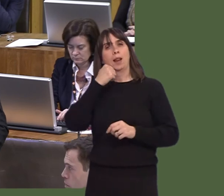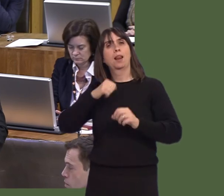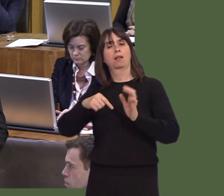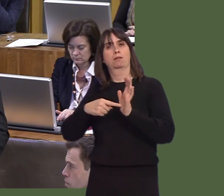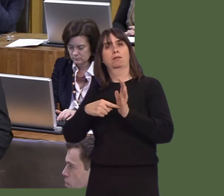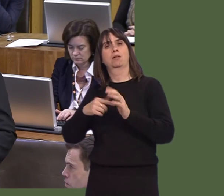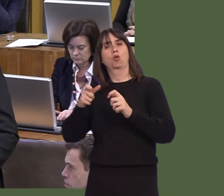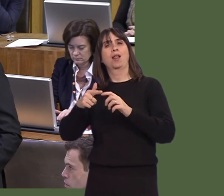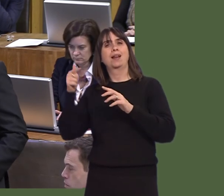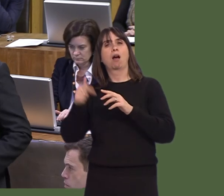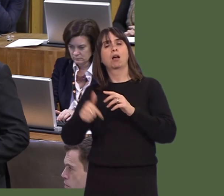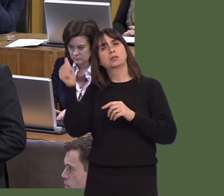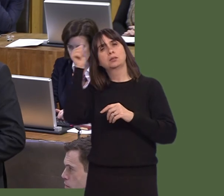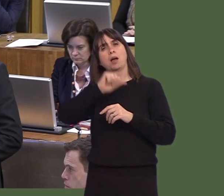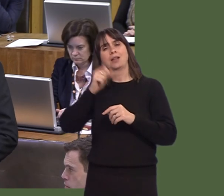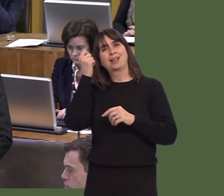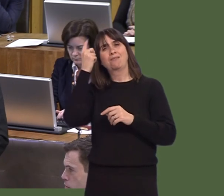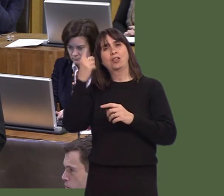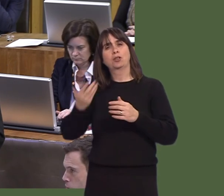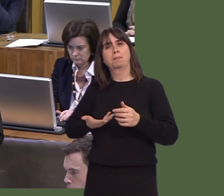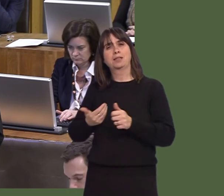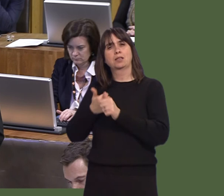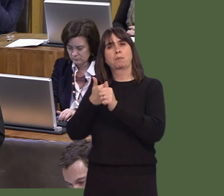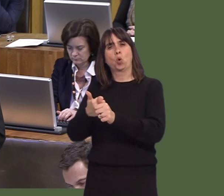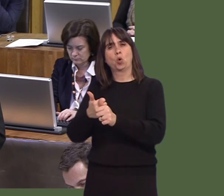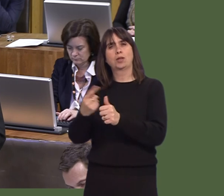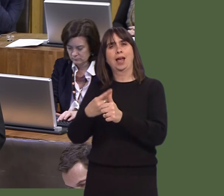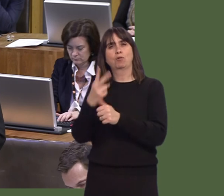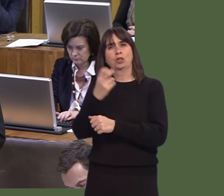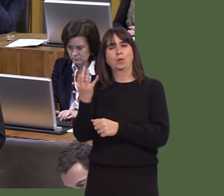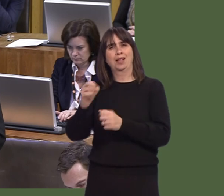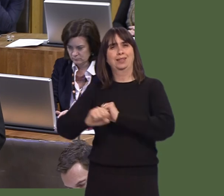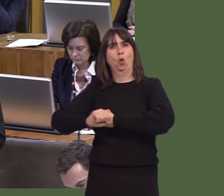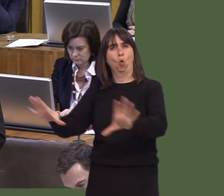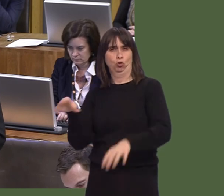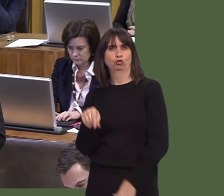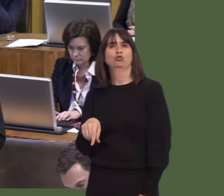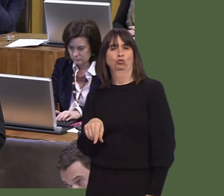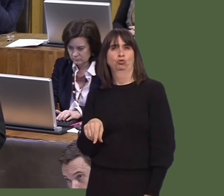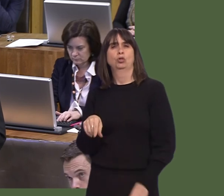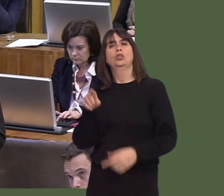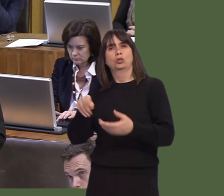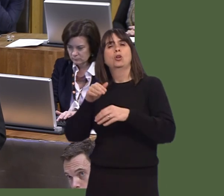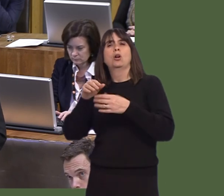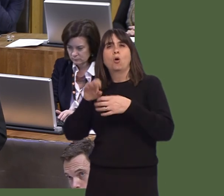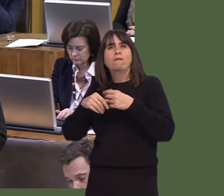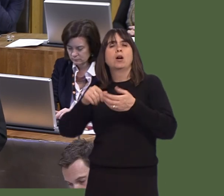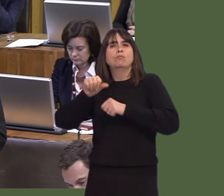investigate examples of poor compliance, best practice, and also to improve intelligence